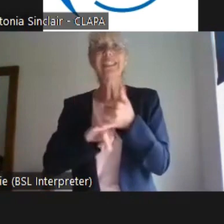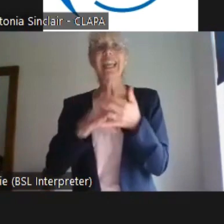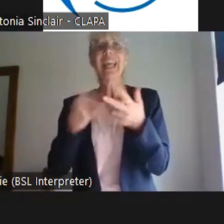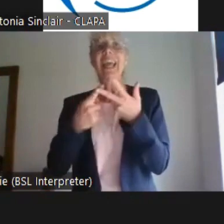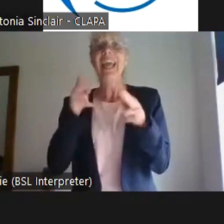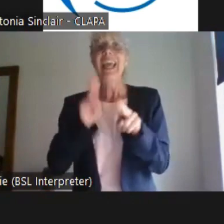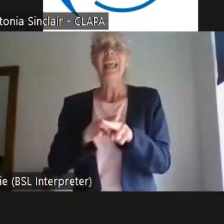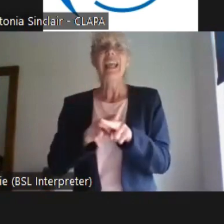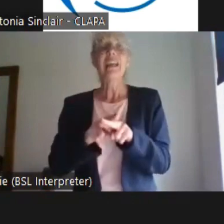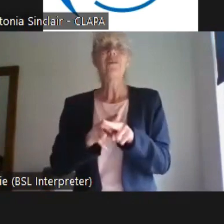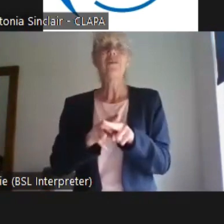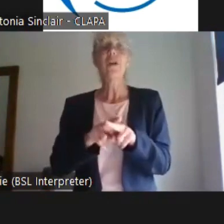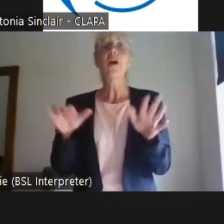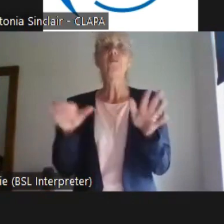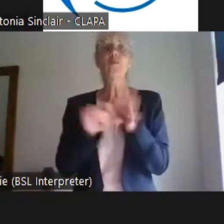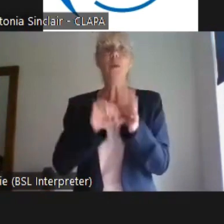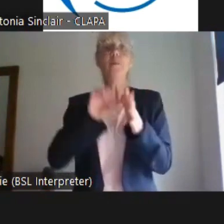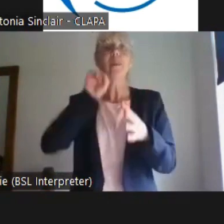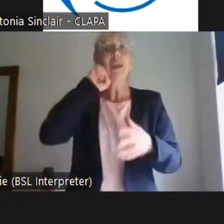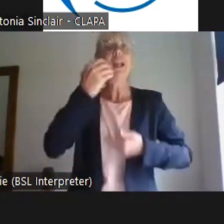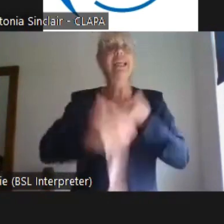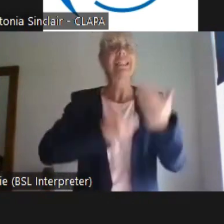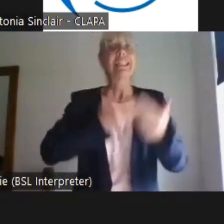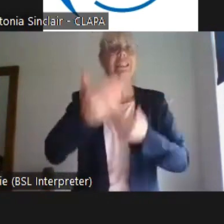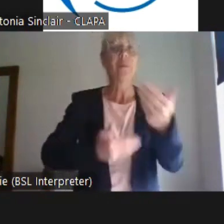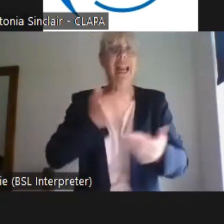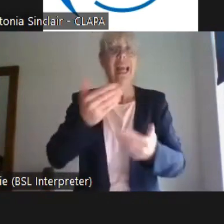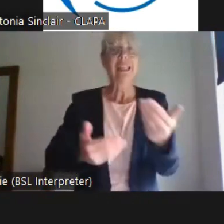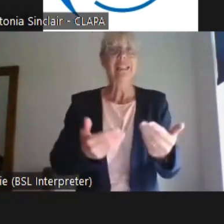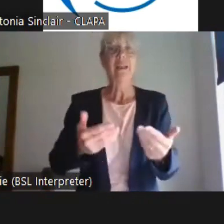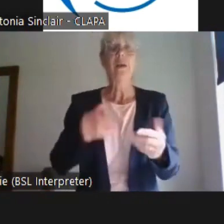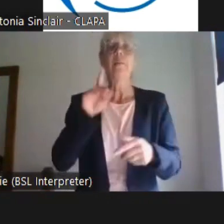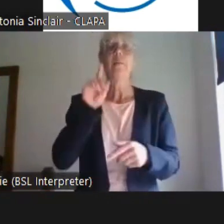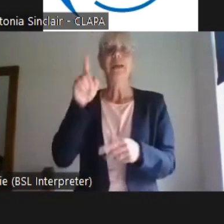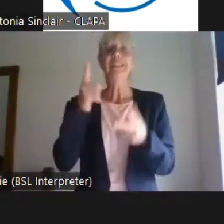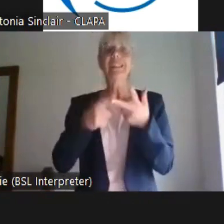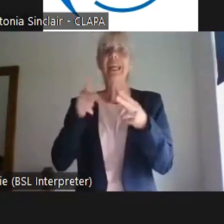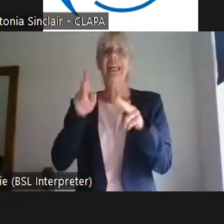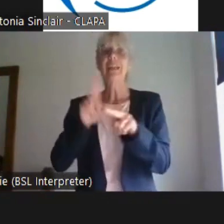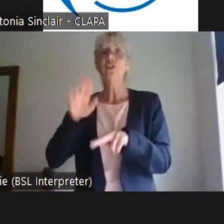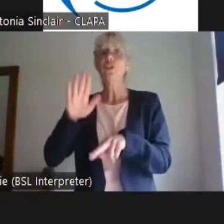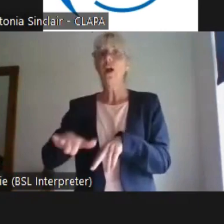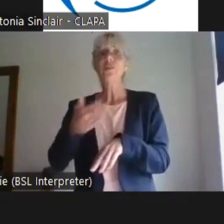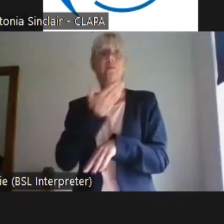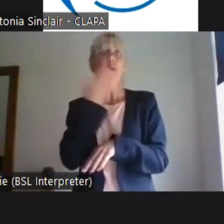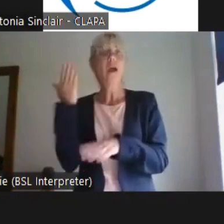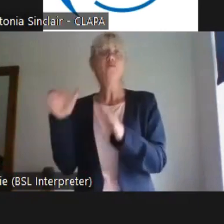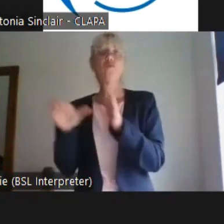ENT ears nose and throat and then that's fine but if they're seeing an audiologist and there's some